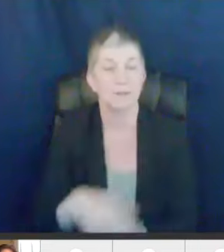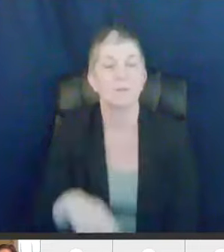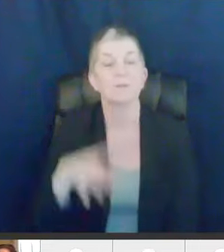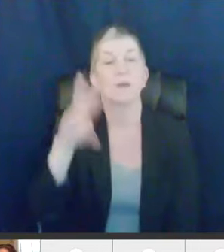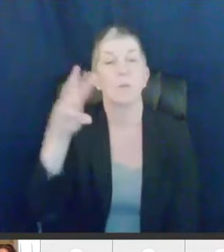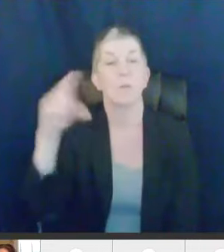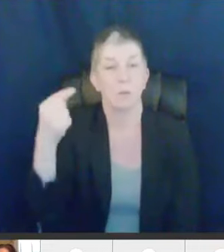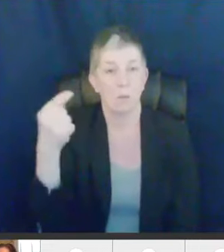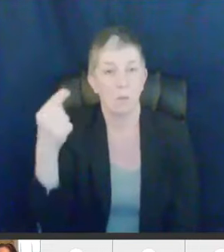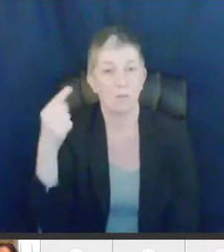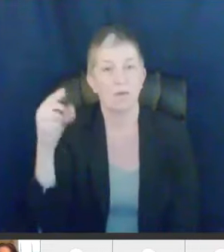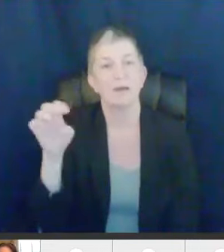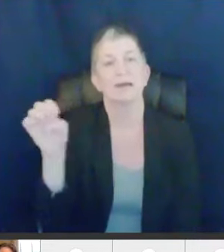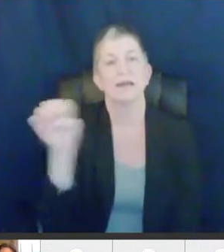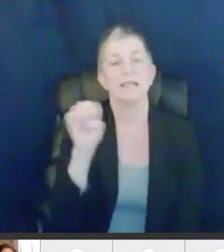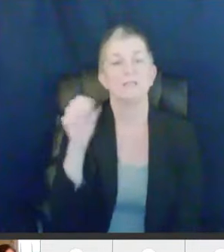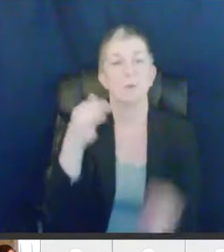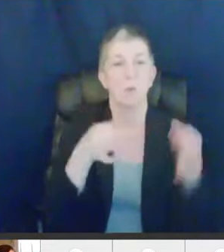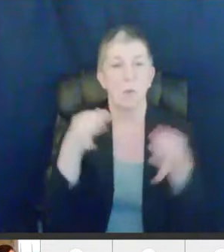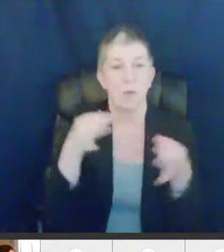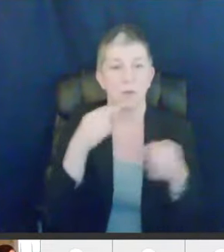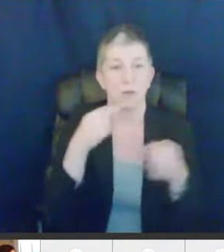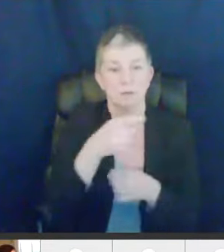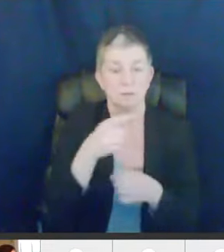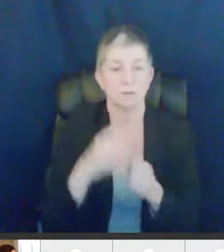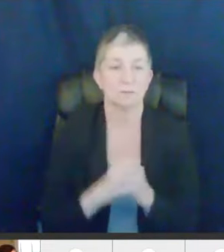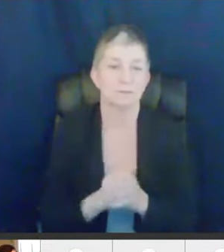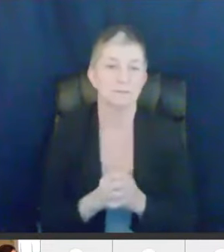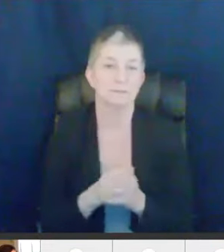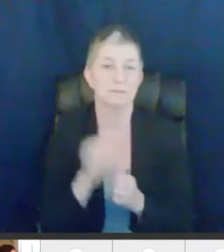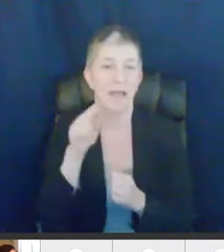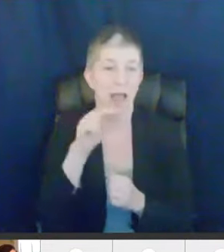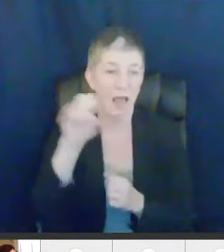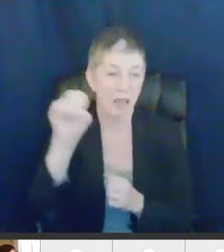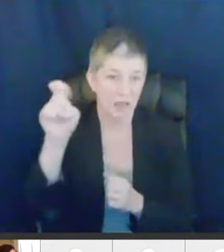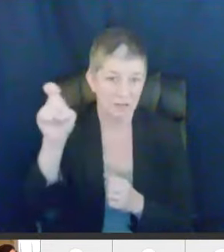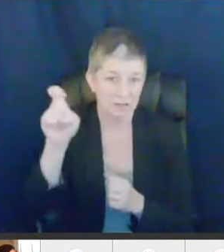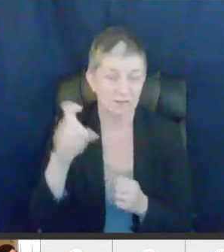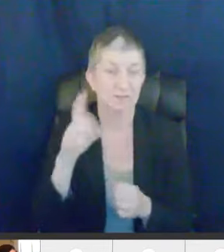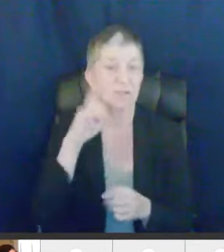Eastern courthouse Axxnex you can find complete information about the locations